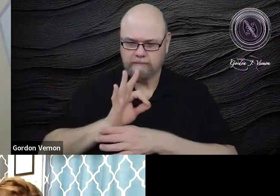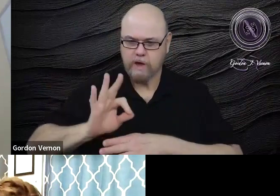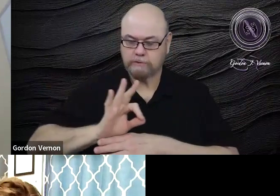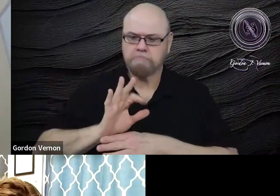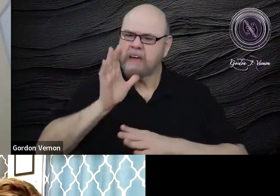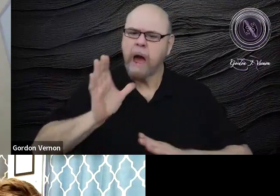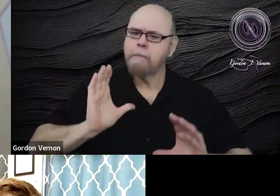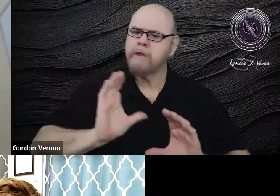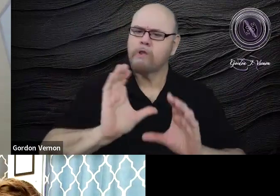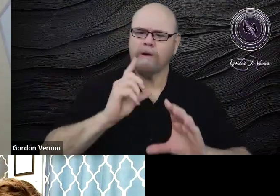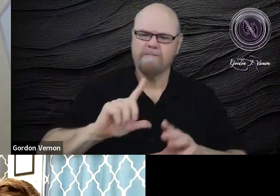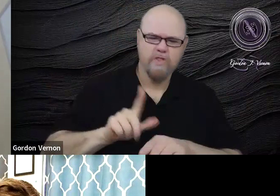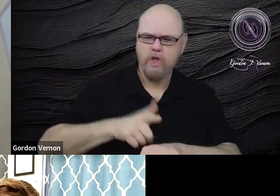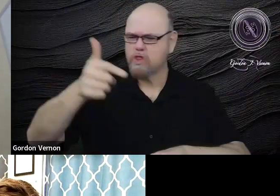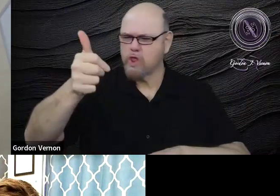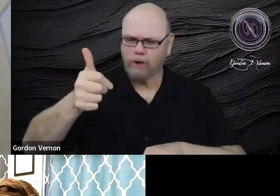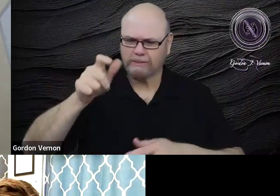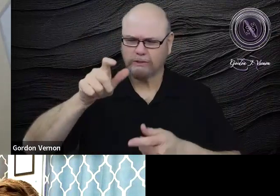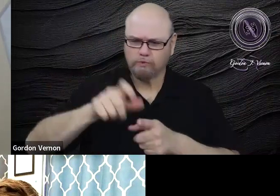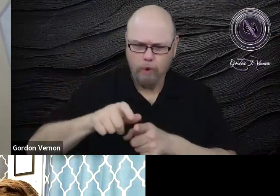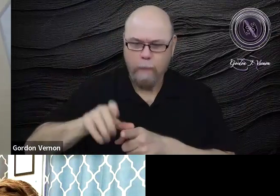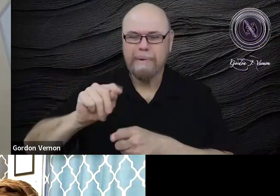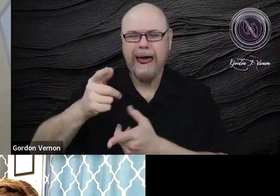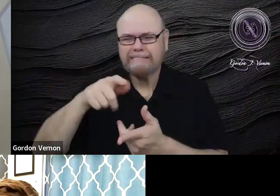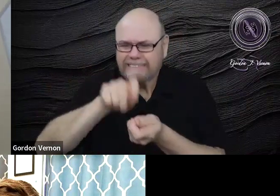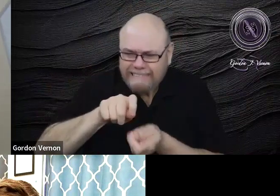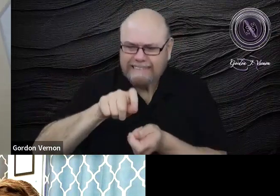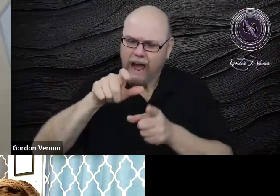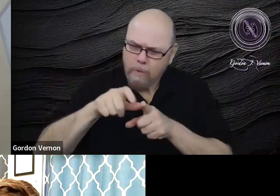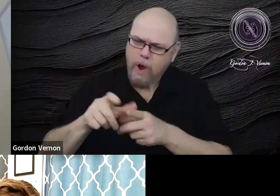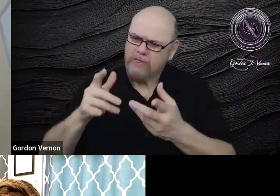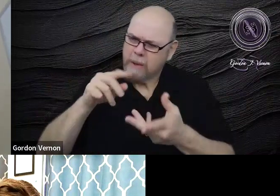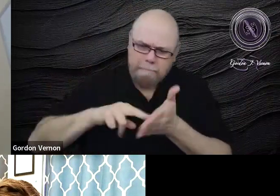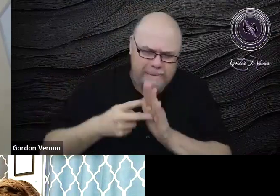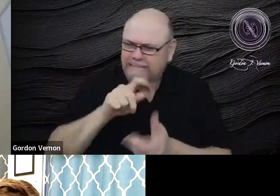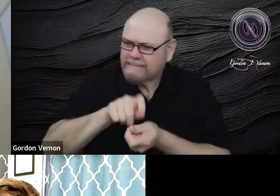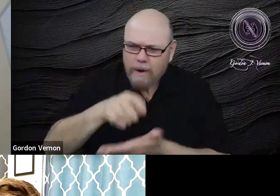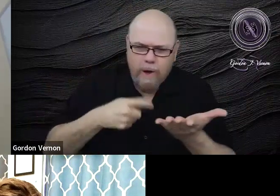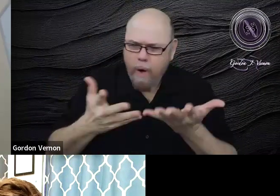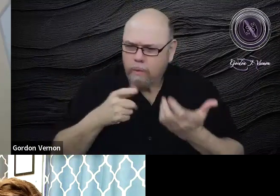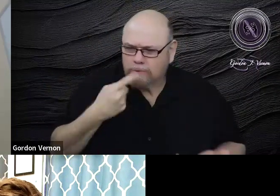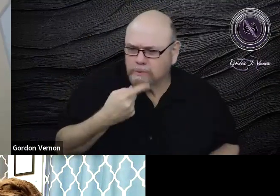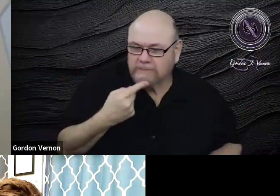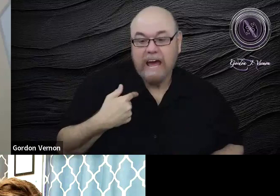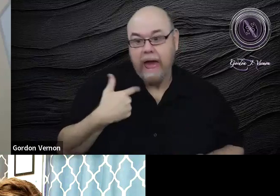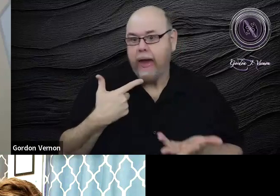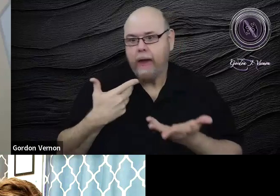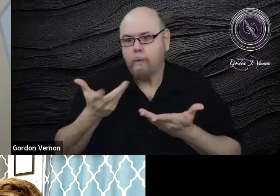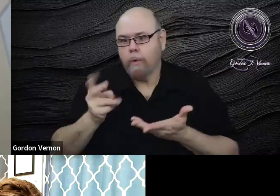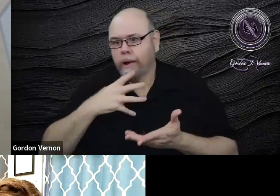arranged in the room in a certain fashion. So that would be a first very small step to closer to real-life situation.